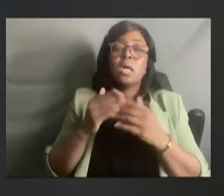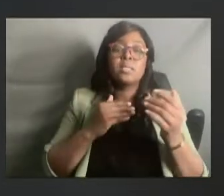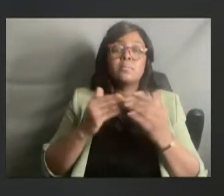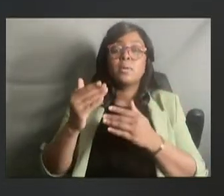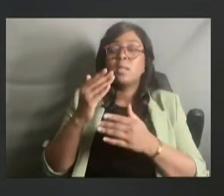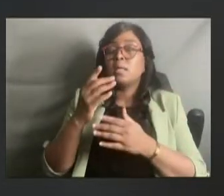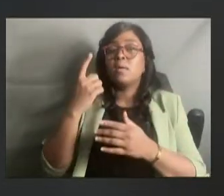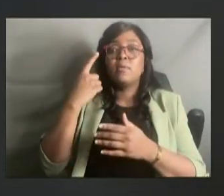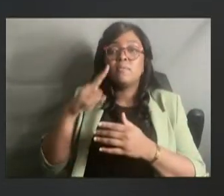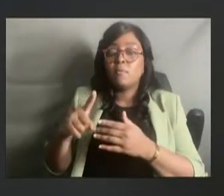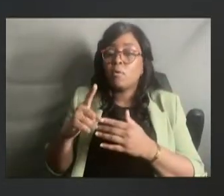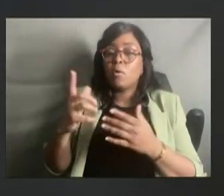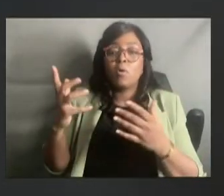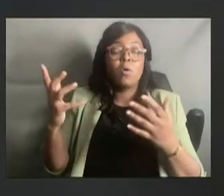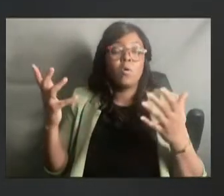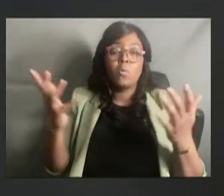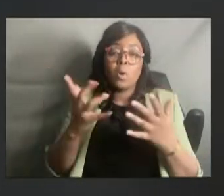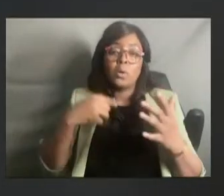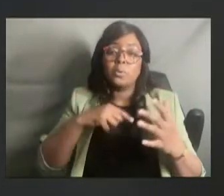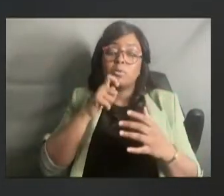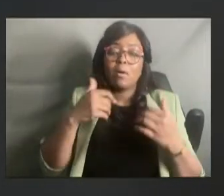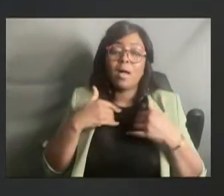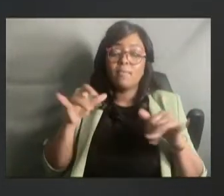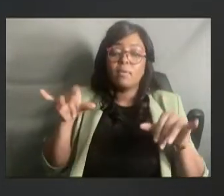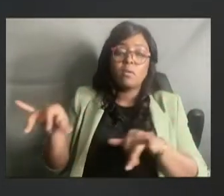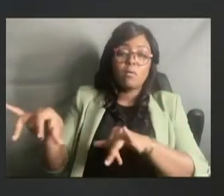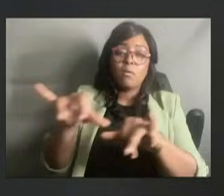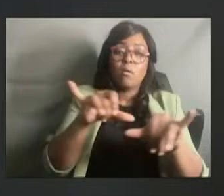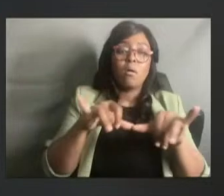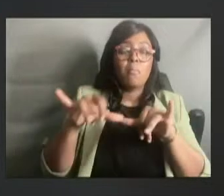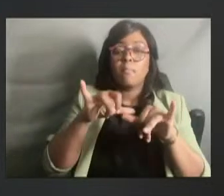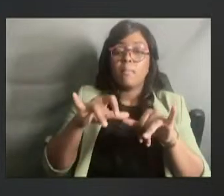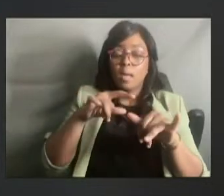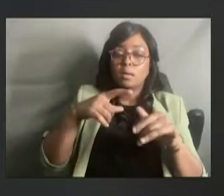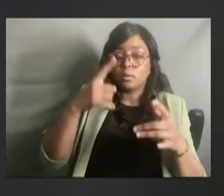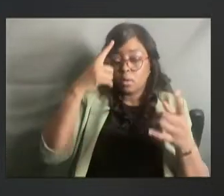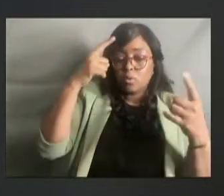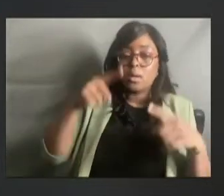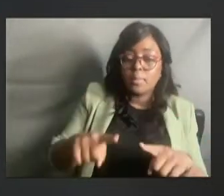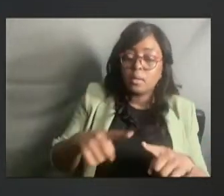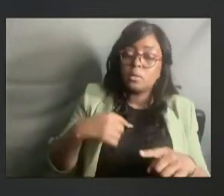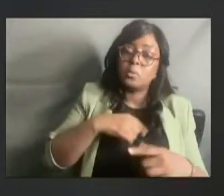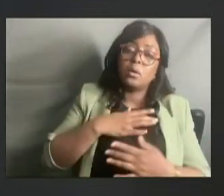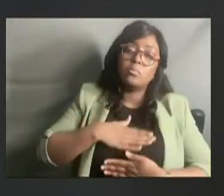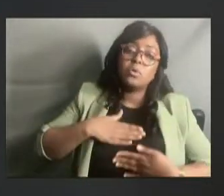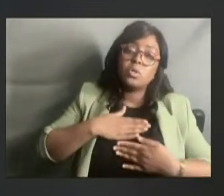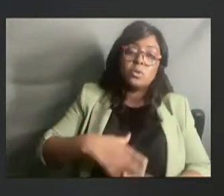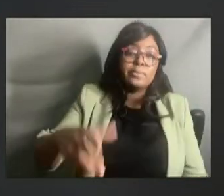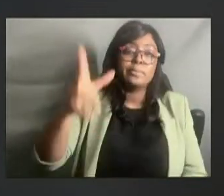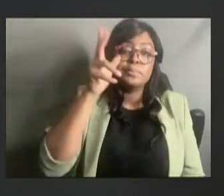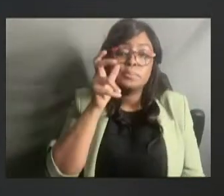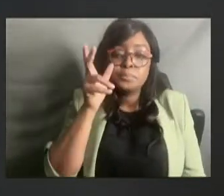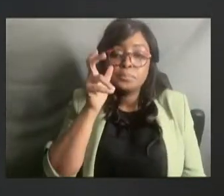for spending some time listening and even on the stuff that we don't, don't have common cause